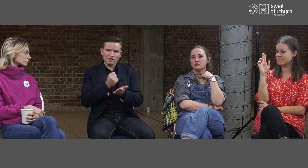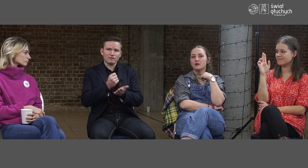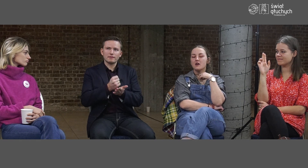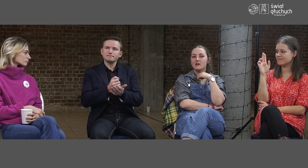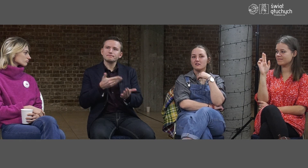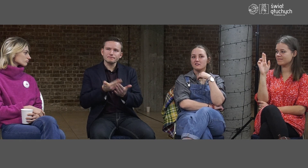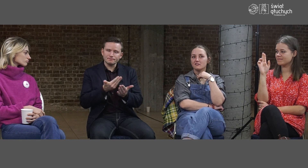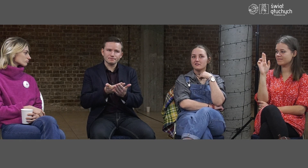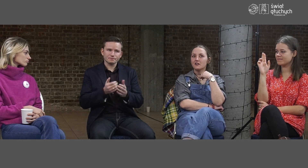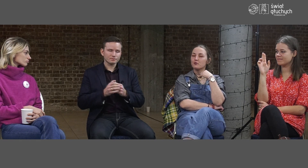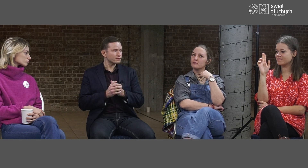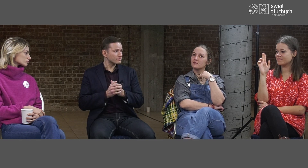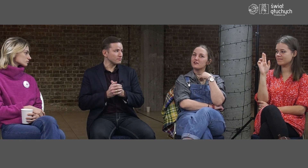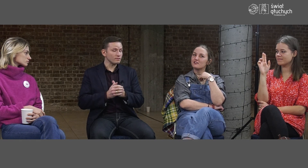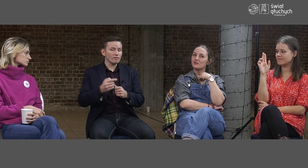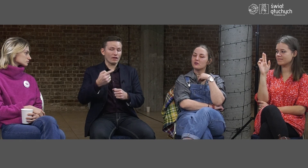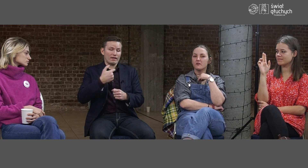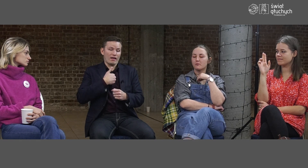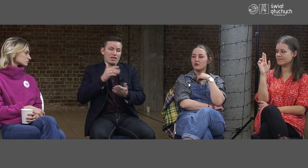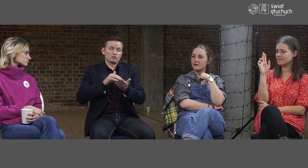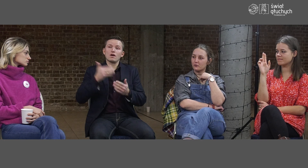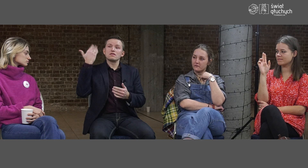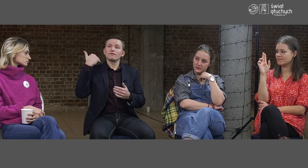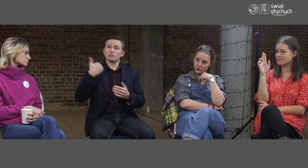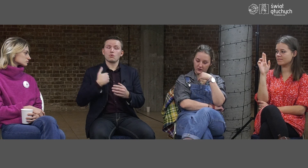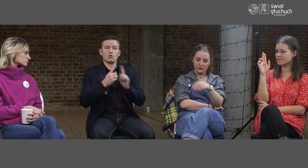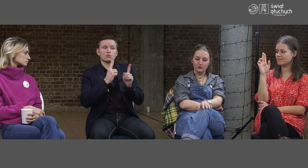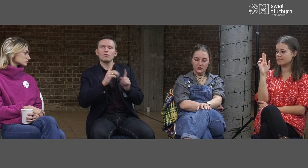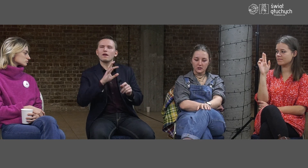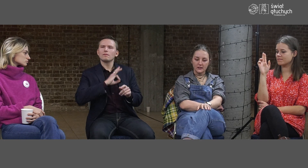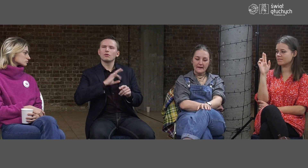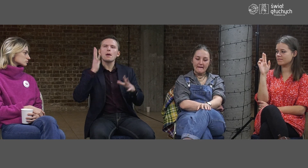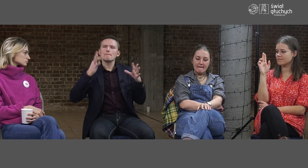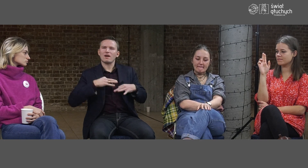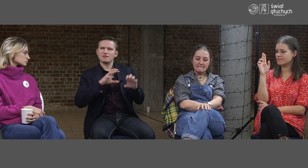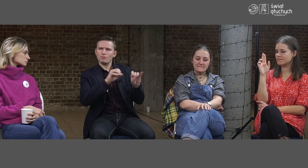For example, I once had a conversation with my professor at the university, and she asked me: